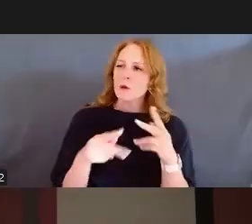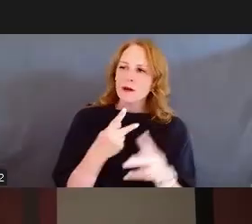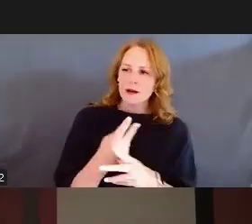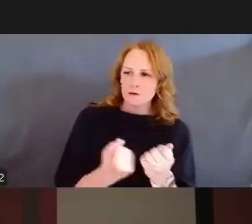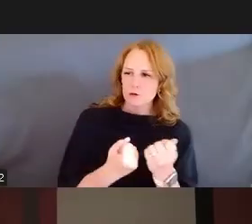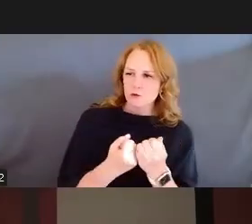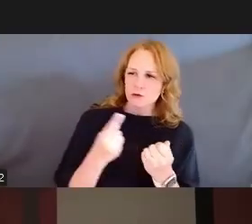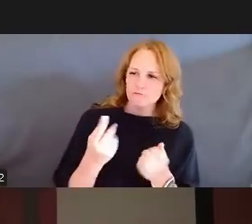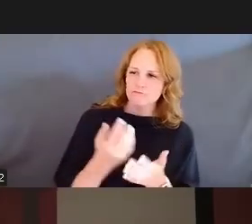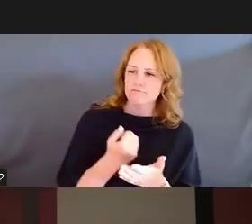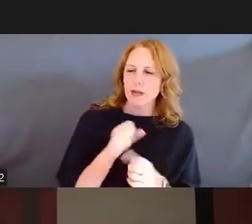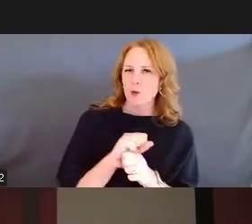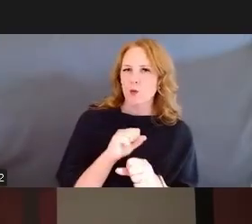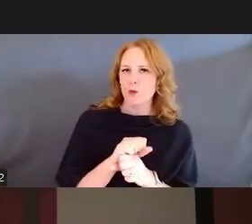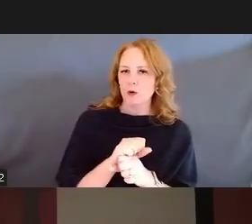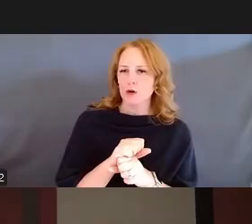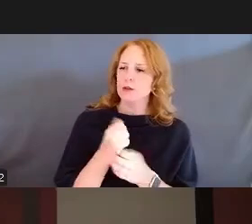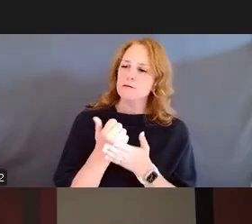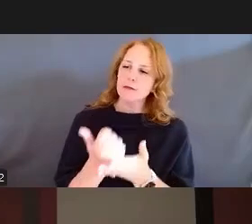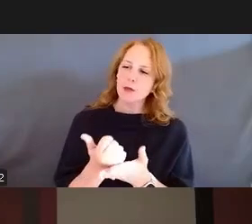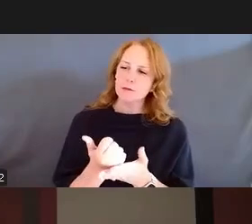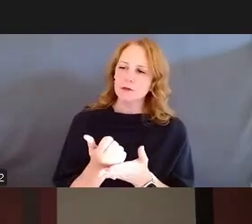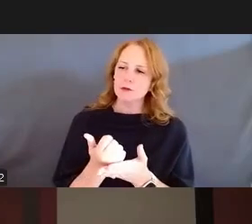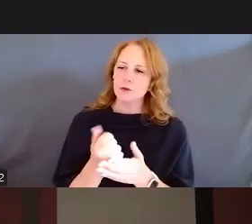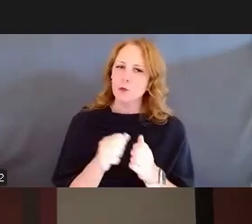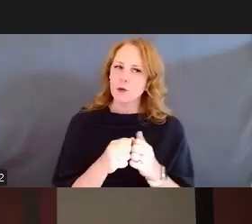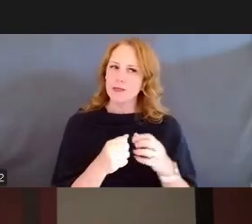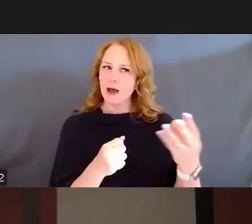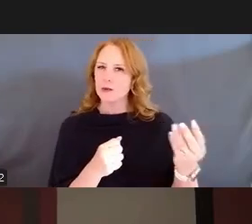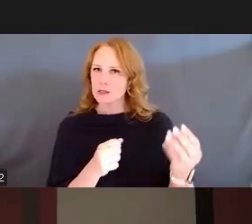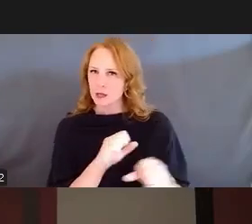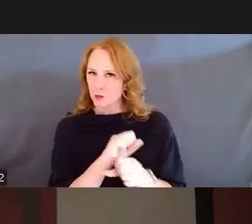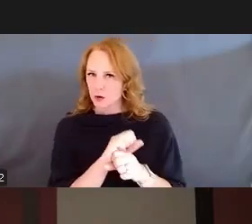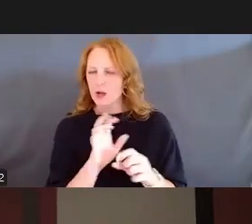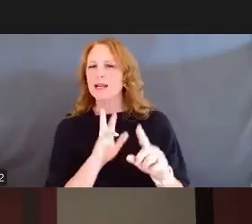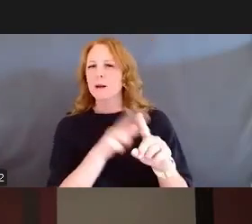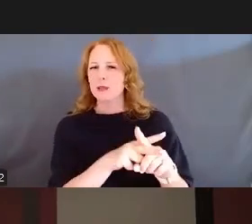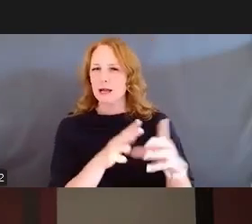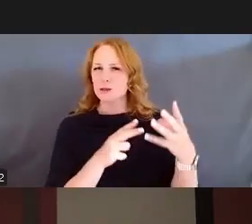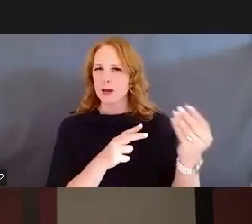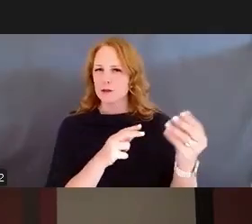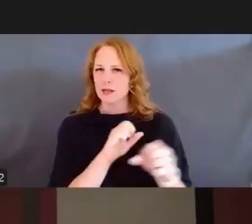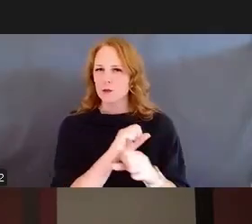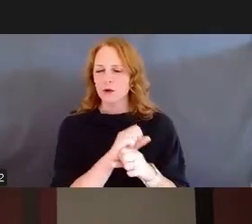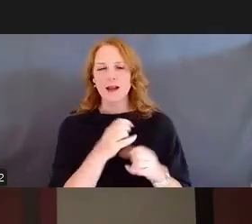use at work um that helps you outside of work? for some things that Iate for I advocate for myself